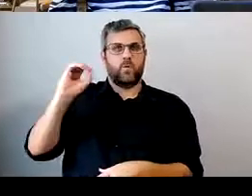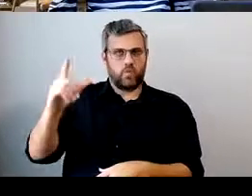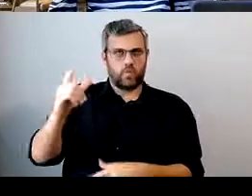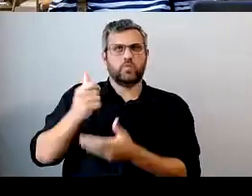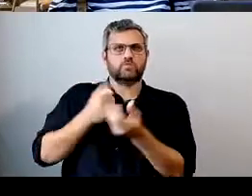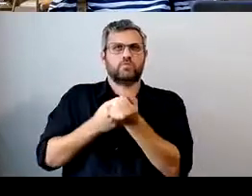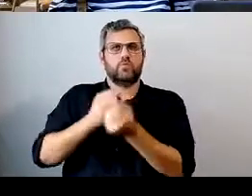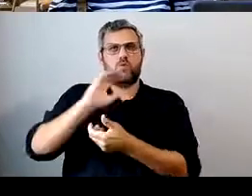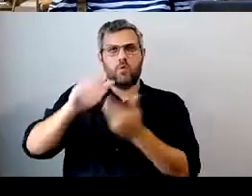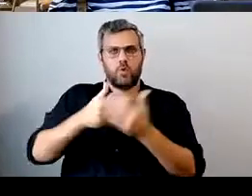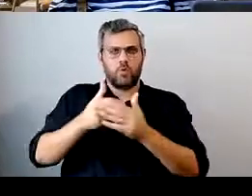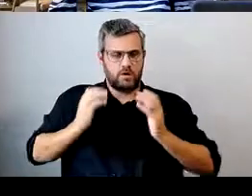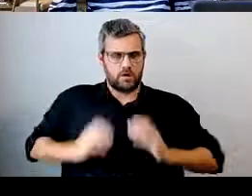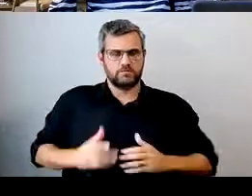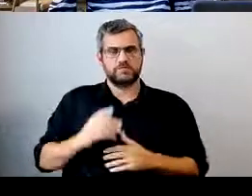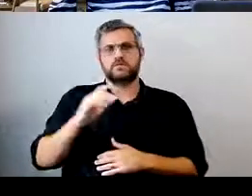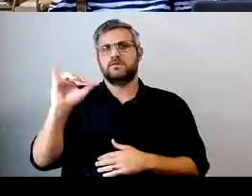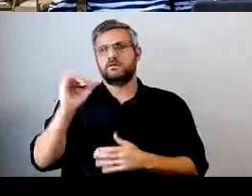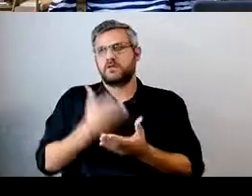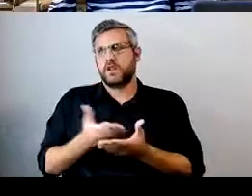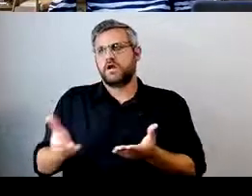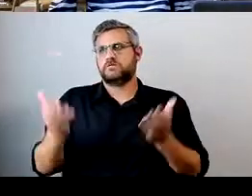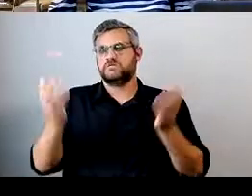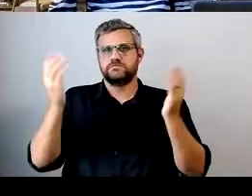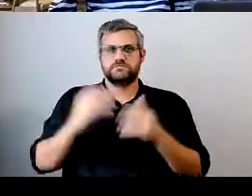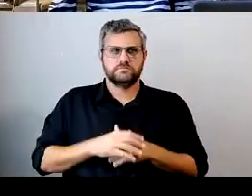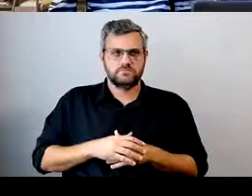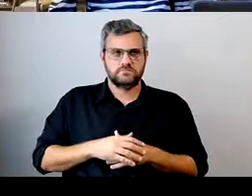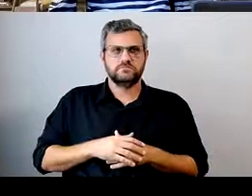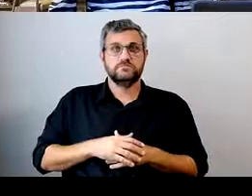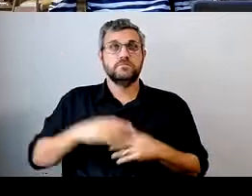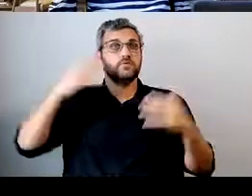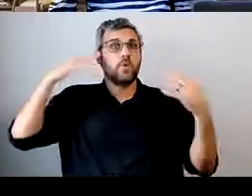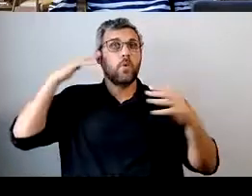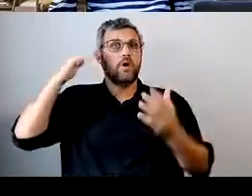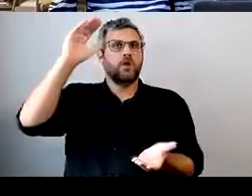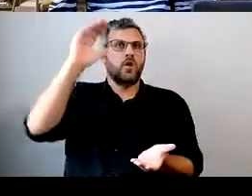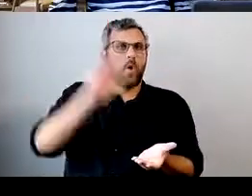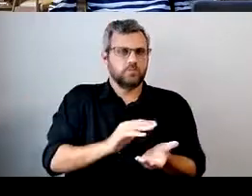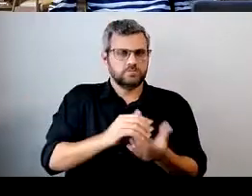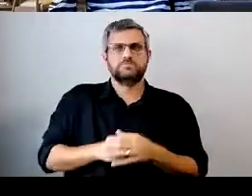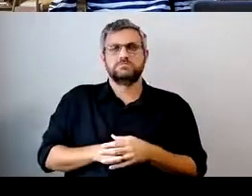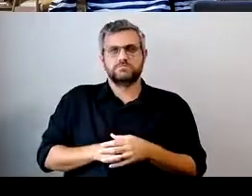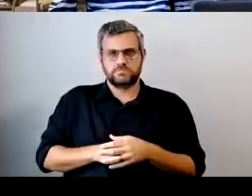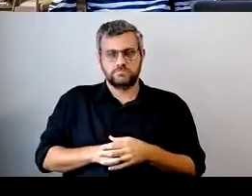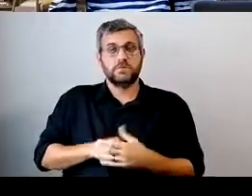Things like lowering the noise level. Like many of you mentioned, or playing calming music or white noise,